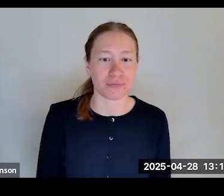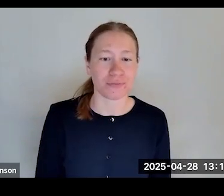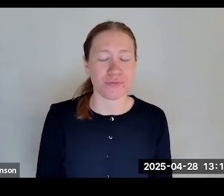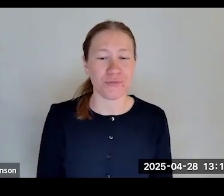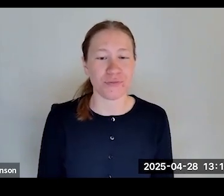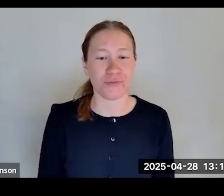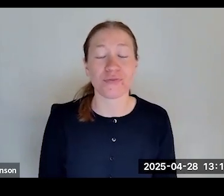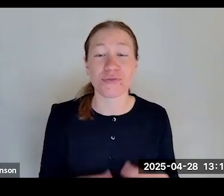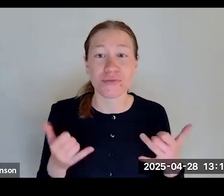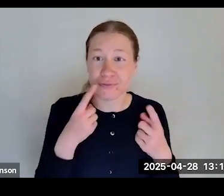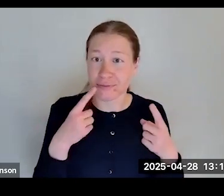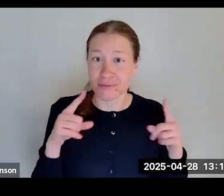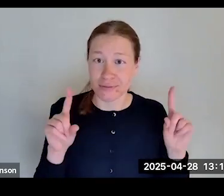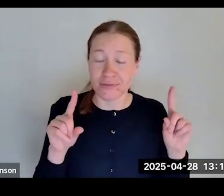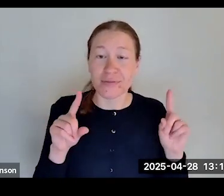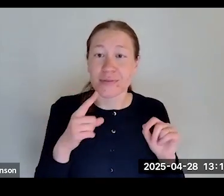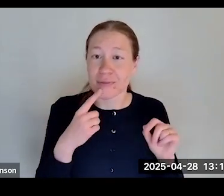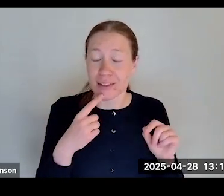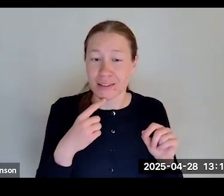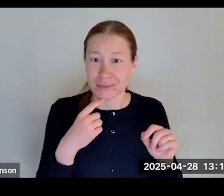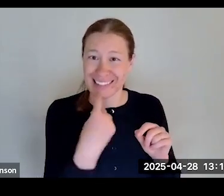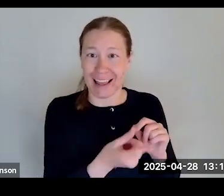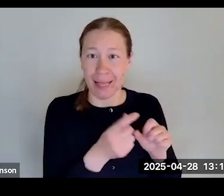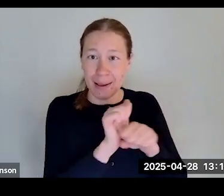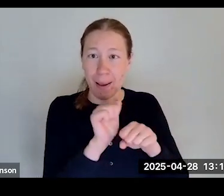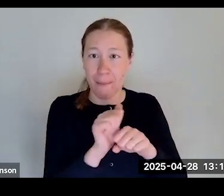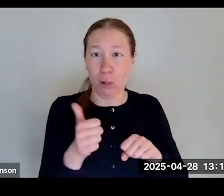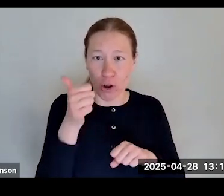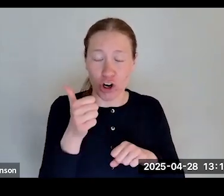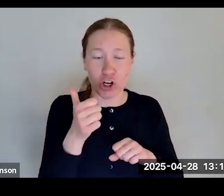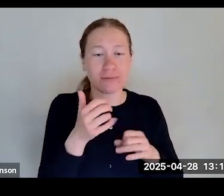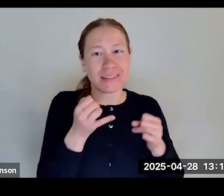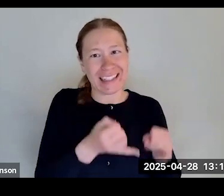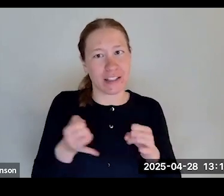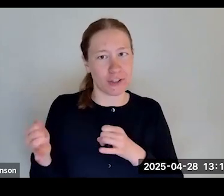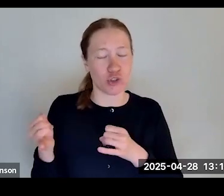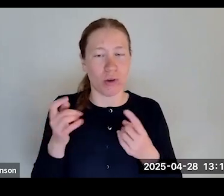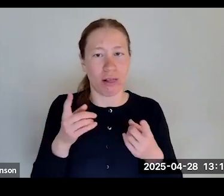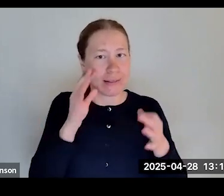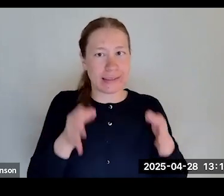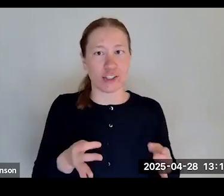So when disclosing to an employer, this is an individual decision for employees to make.